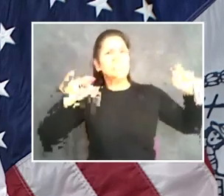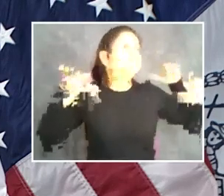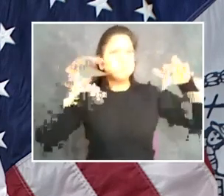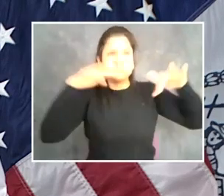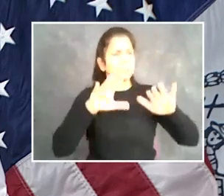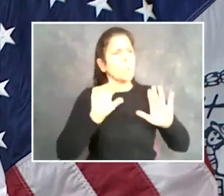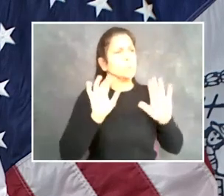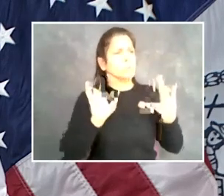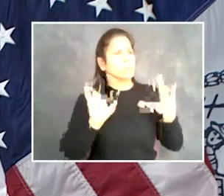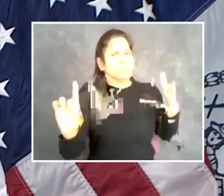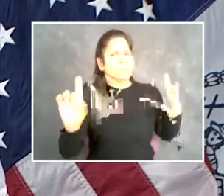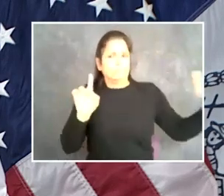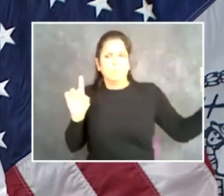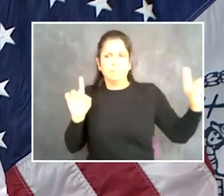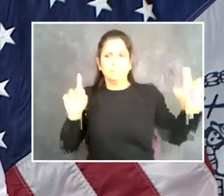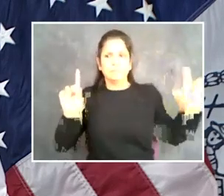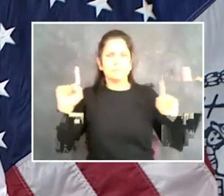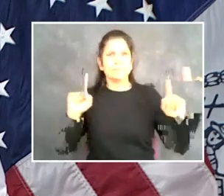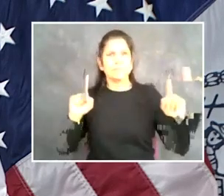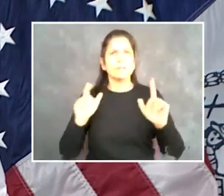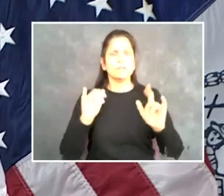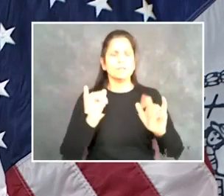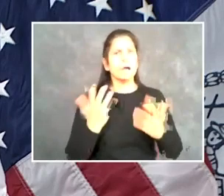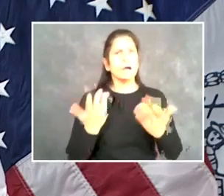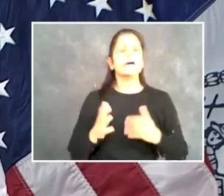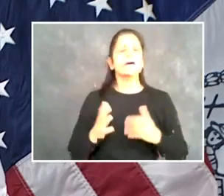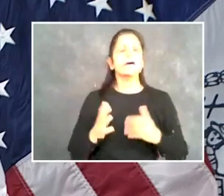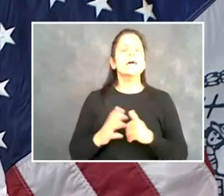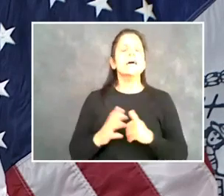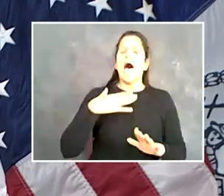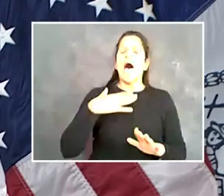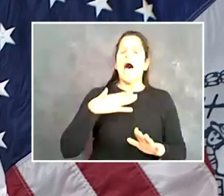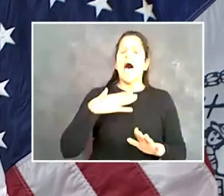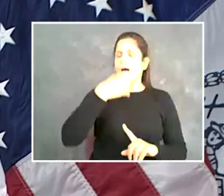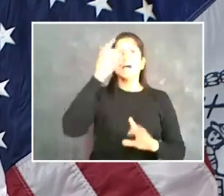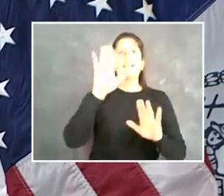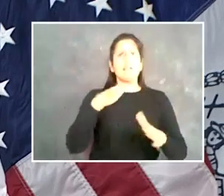CONSIDERED FOR APPROVED RECREATION OVER THE SUMMER. YEAH, OKAY, SO STEVE, THANK